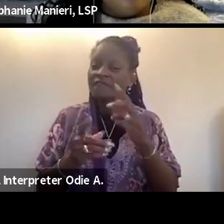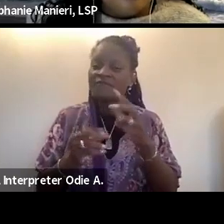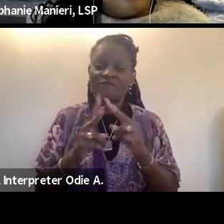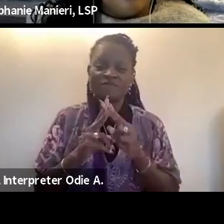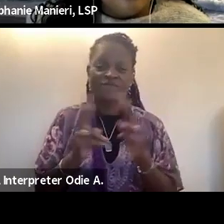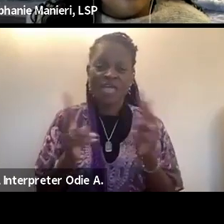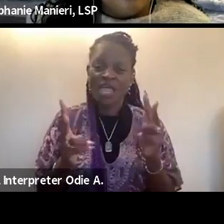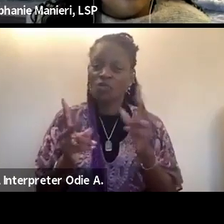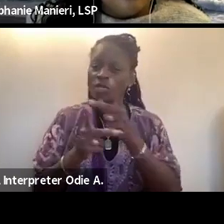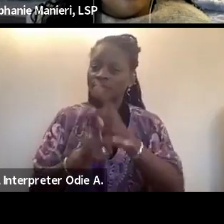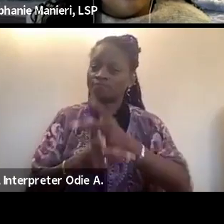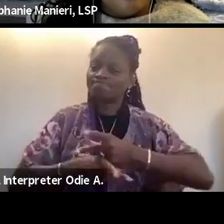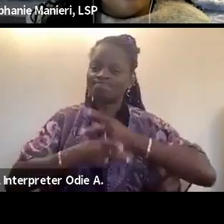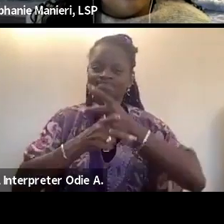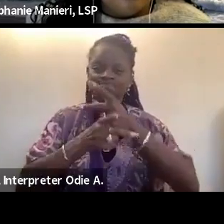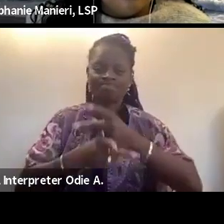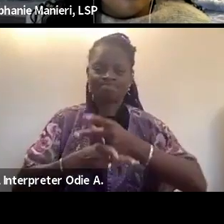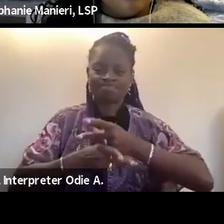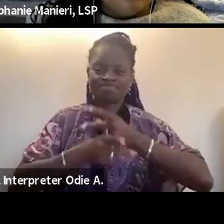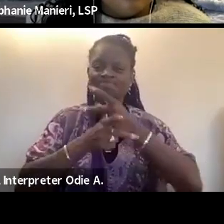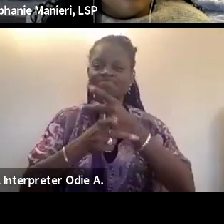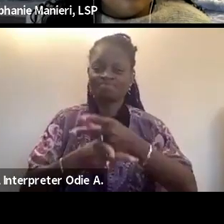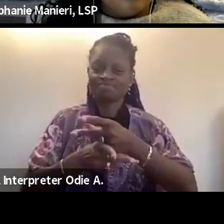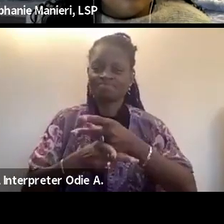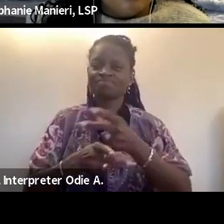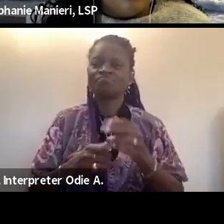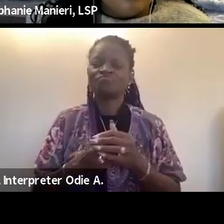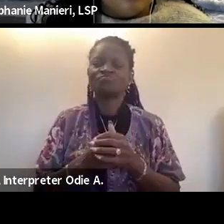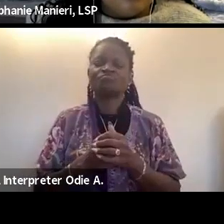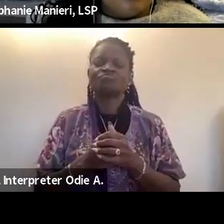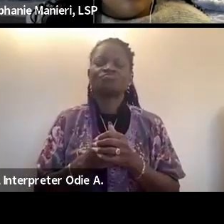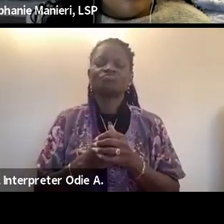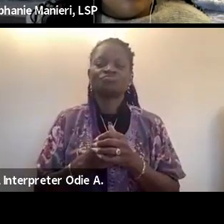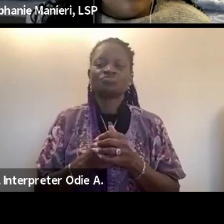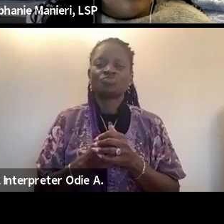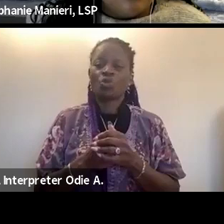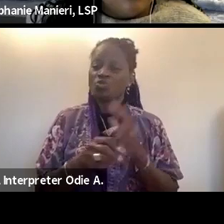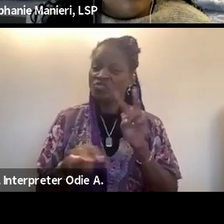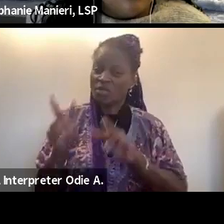clinics are in areas with recent high case rates, areas with high number of